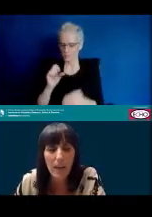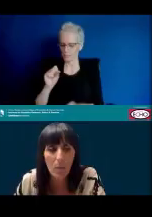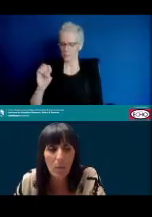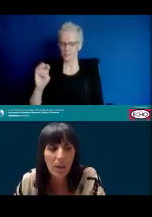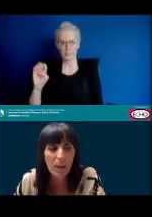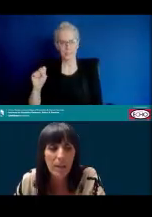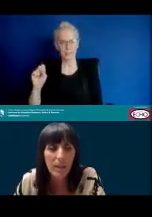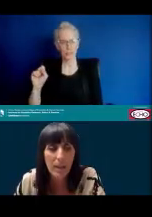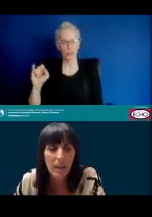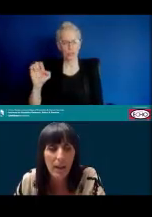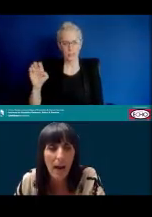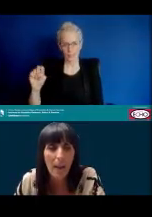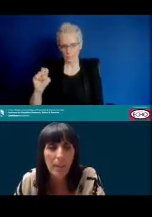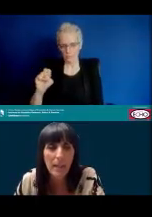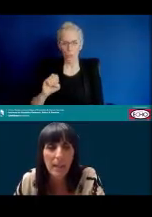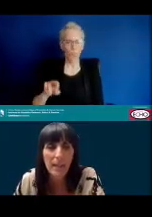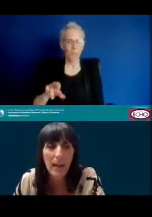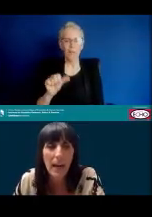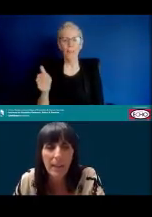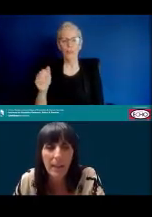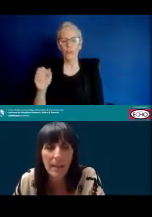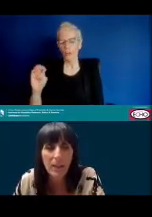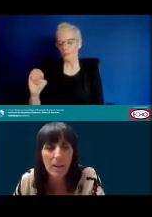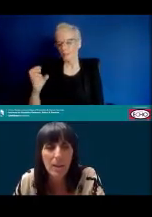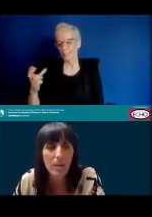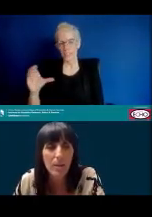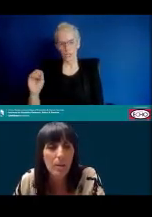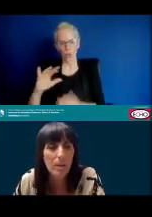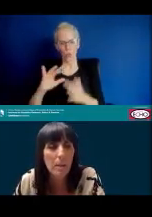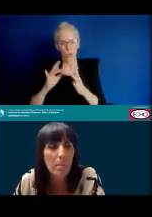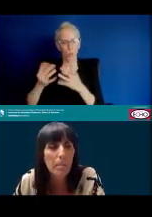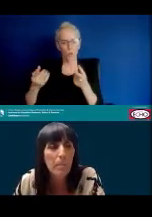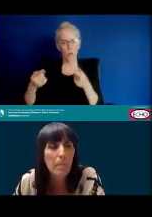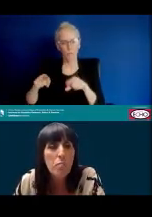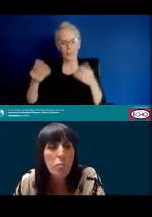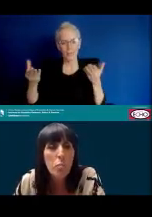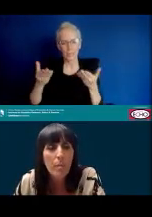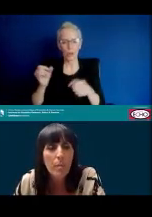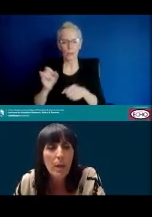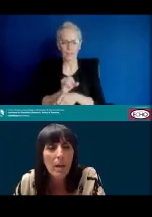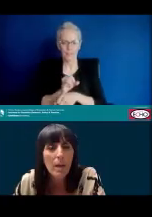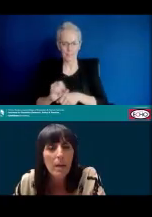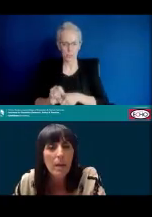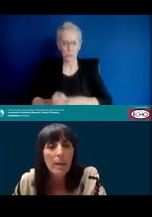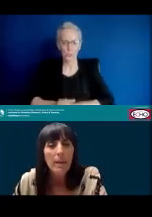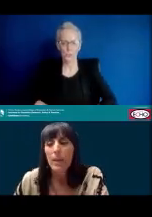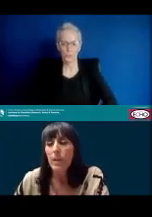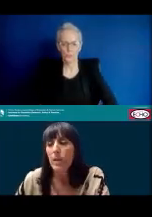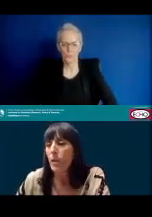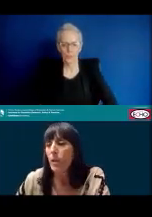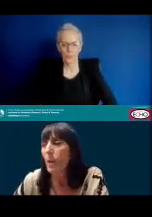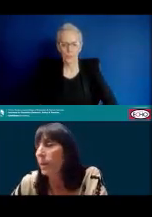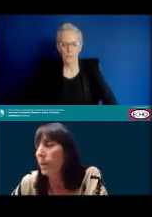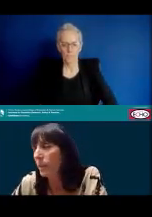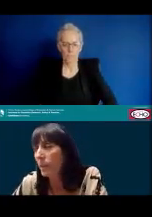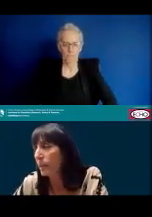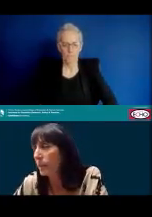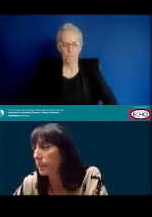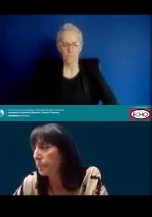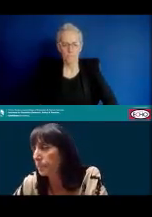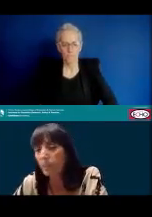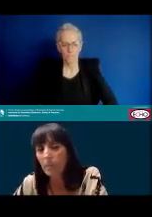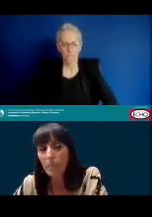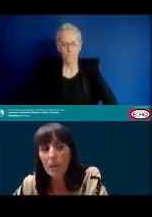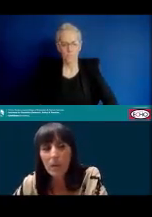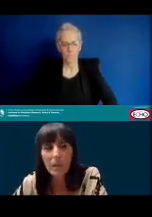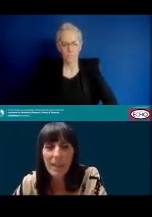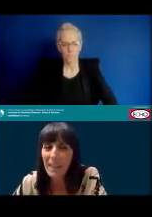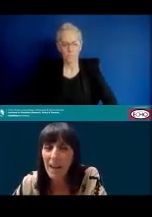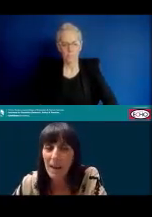networks that are happening here at the Institute. So today, I'm